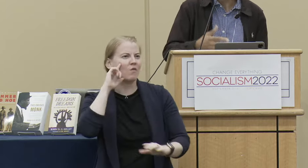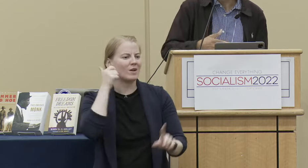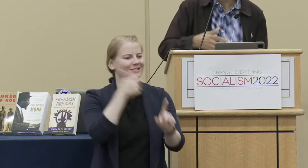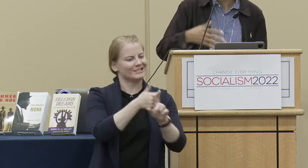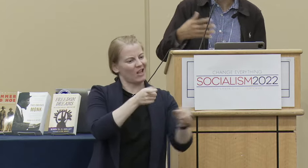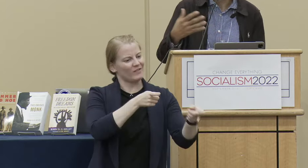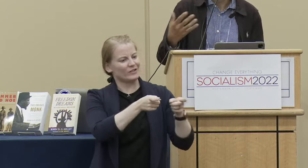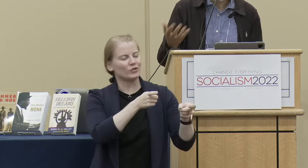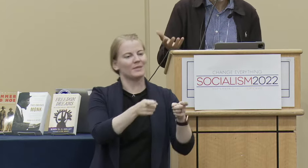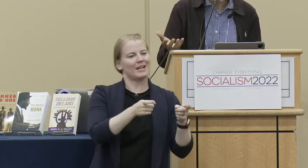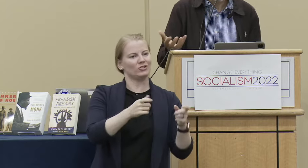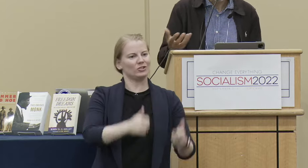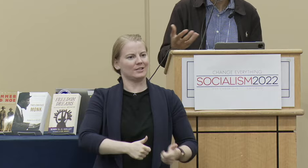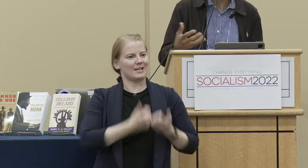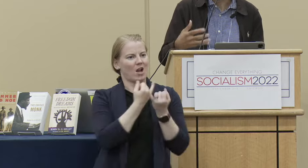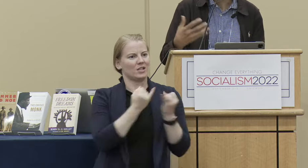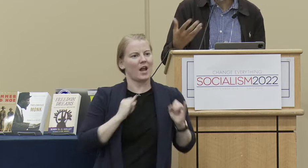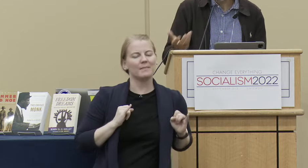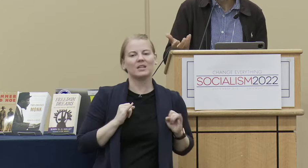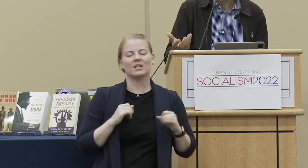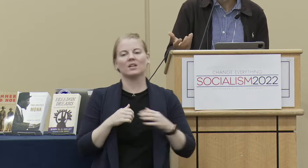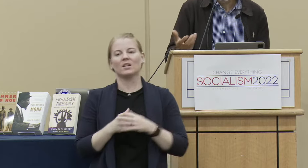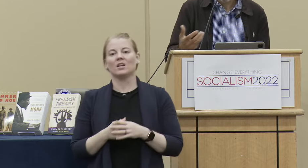was the Black search for self-determination and